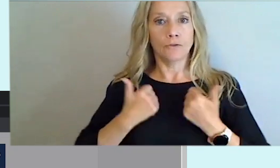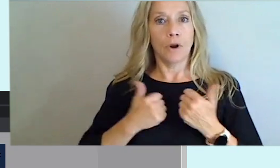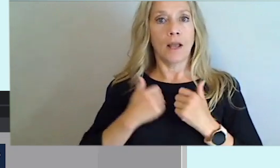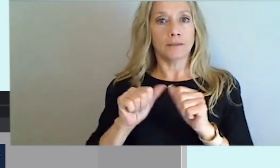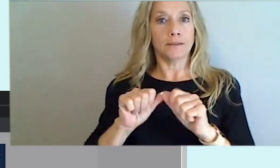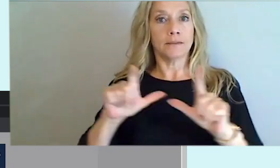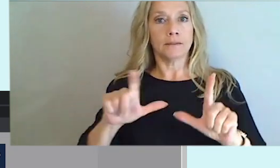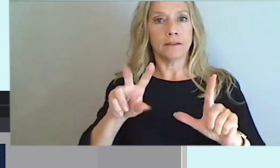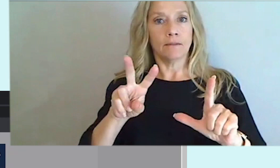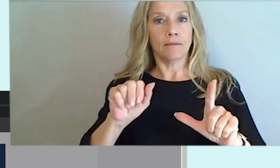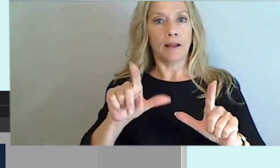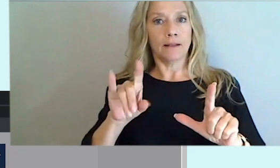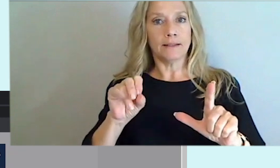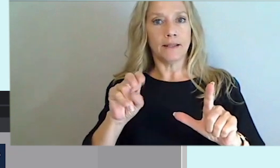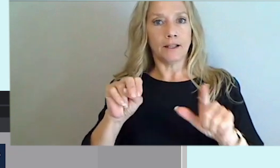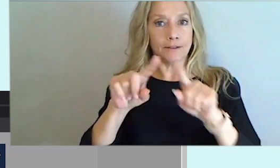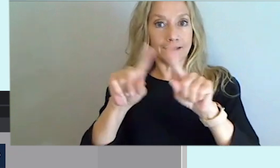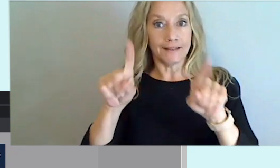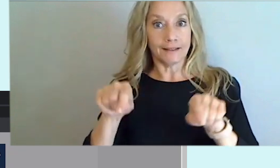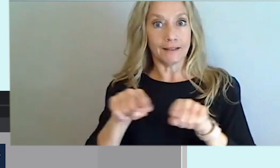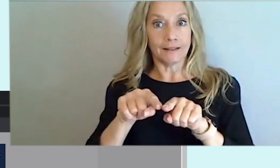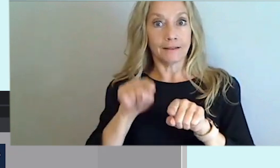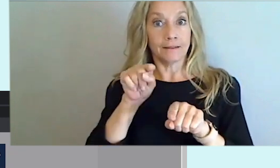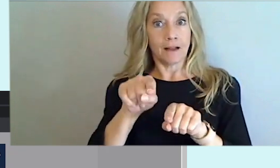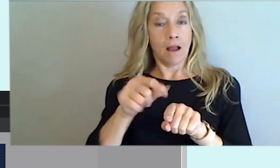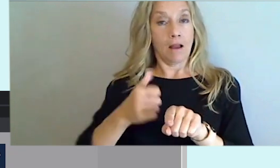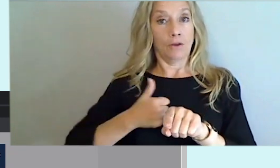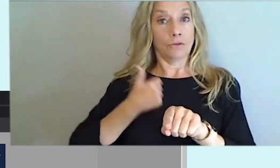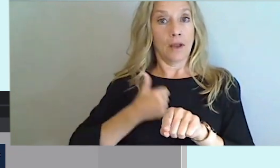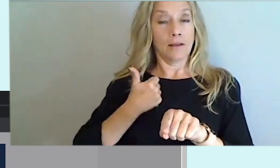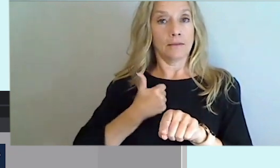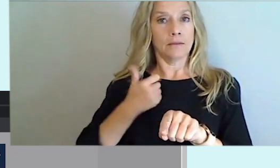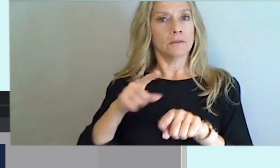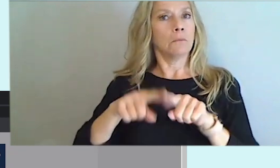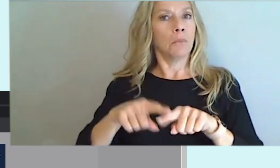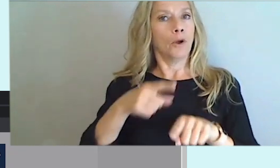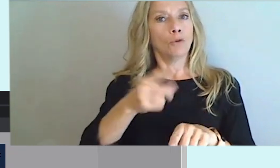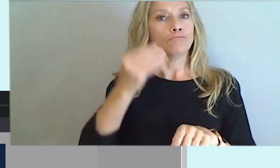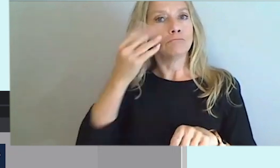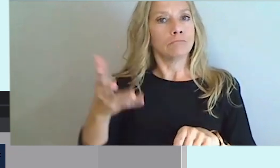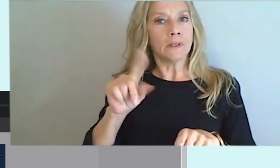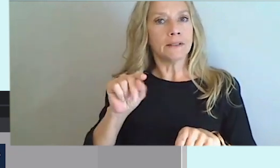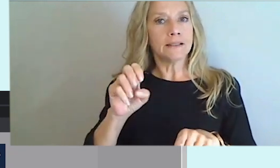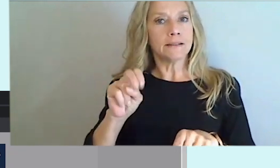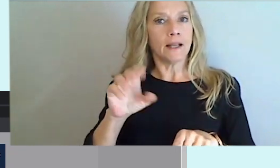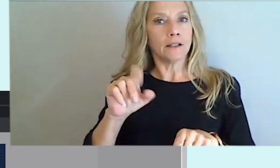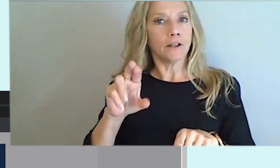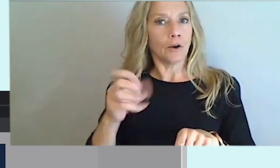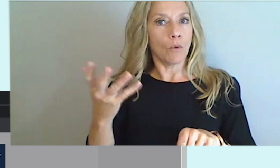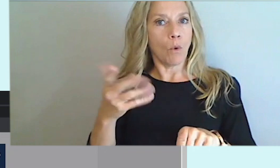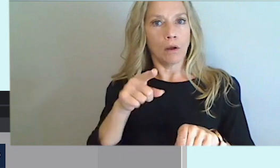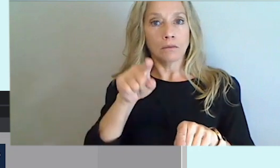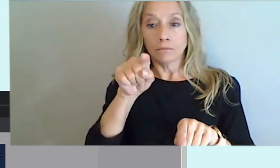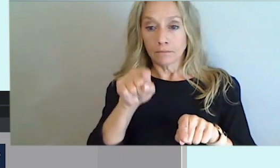The address you see will depend on what you've told TennCare. Select the appropriate address on the pop up window